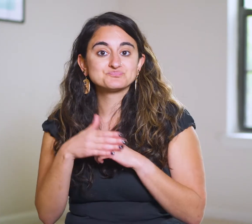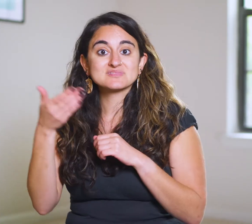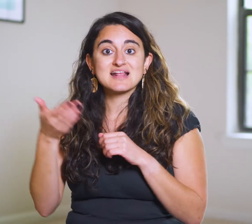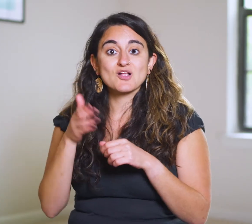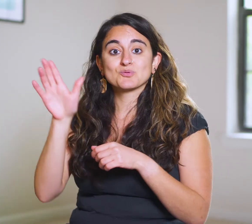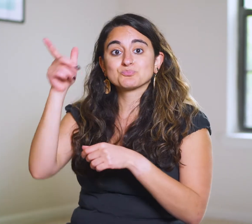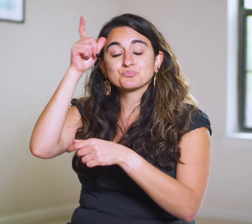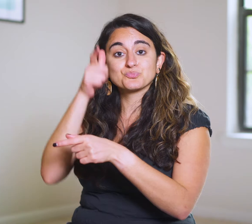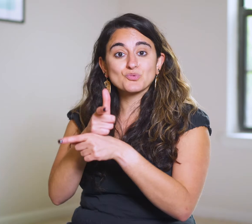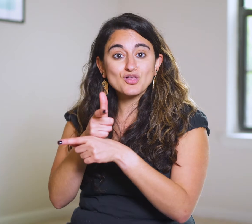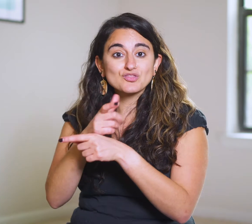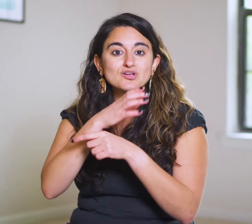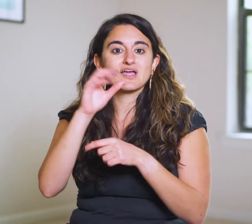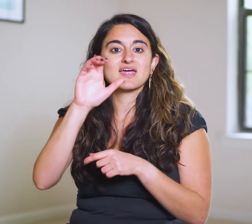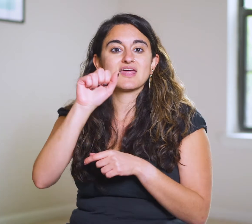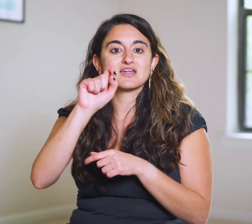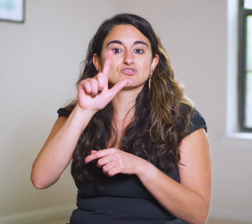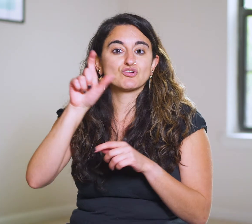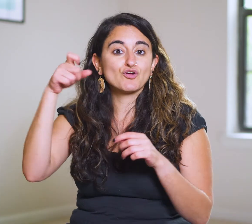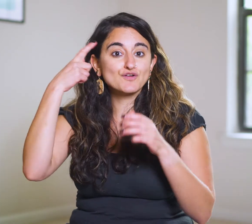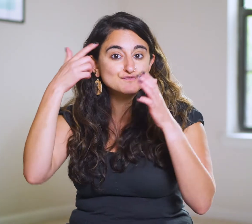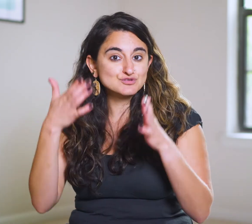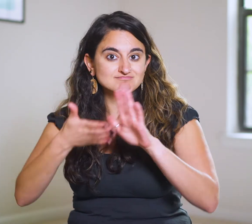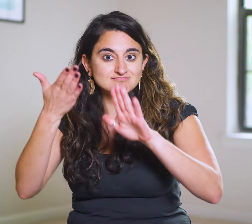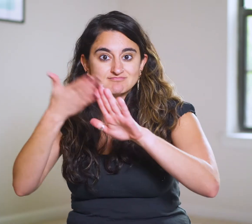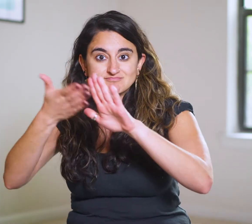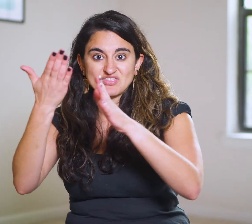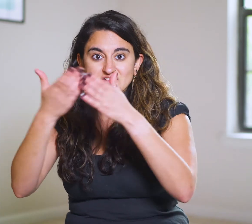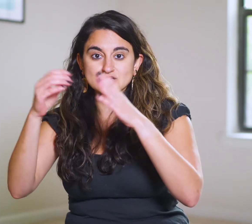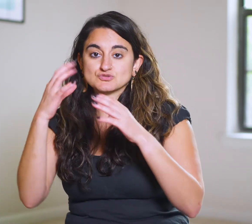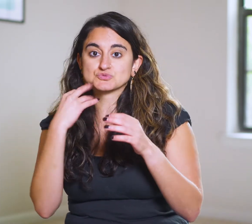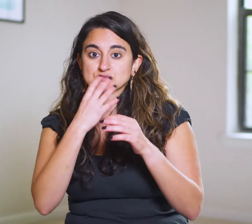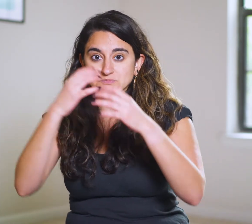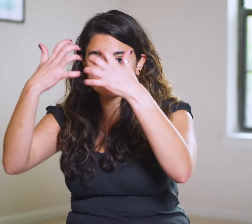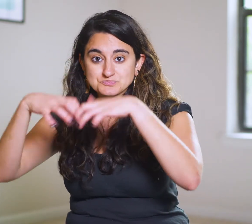He hires his brother and the castle governor to run things in Jerusalem,